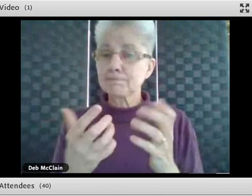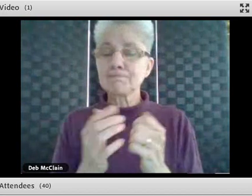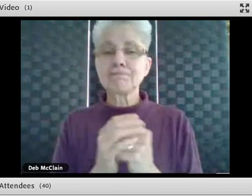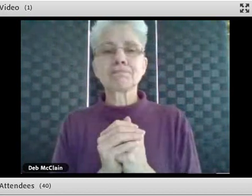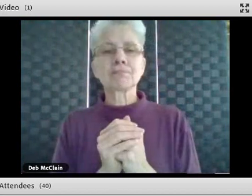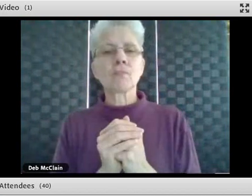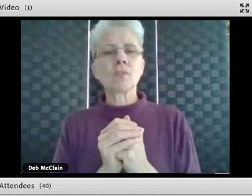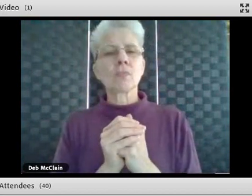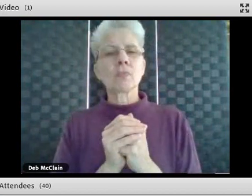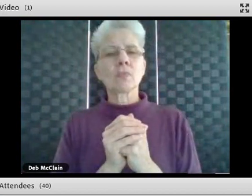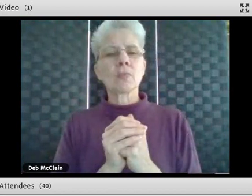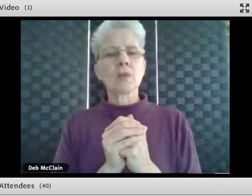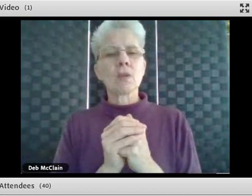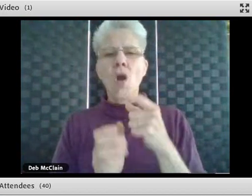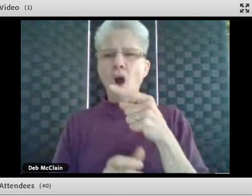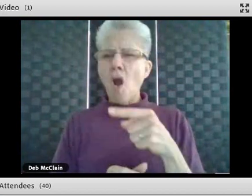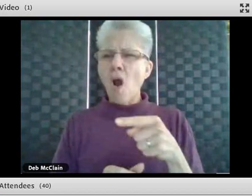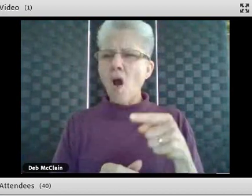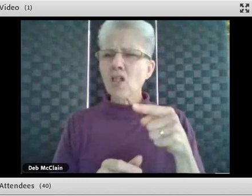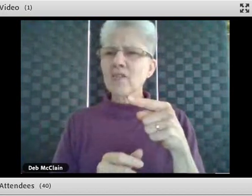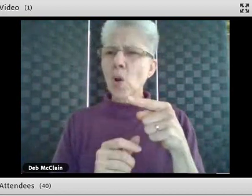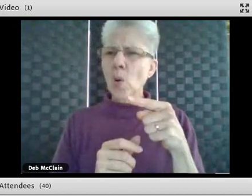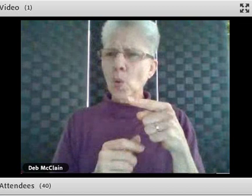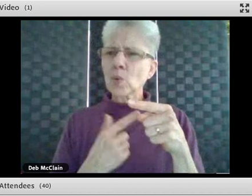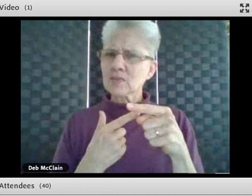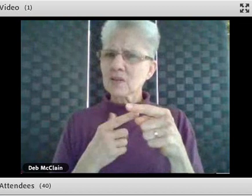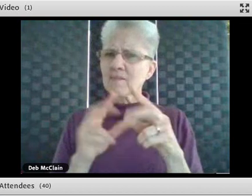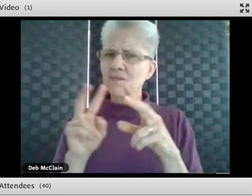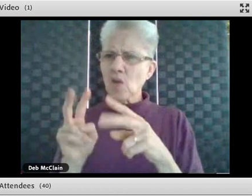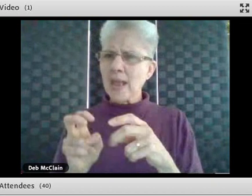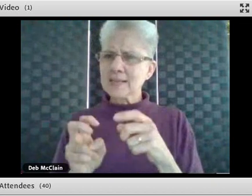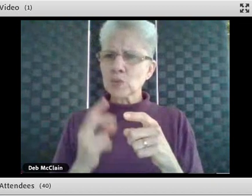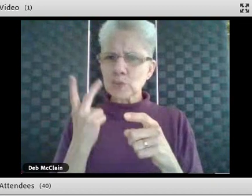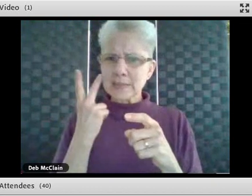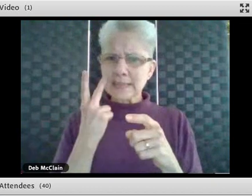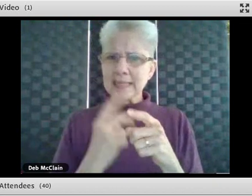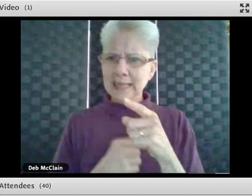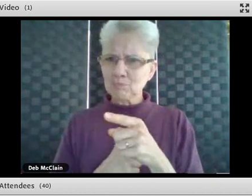where all of these phrases that you see here